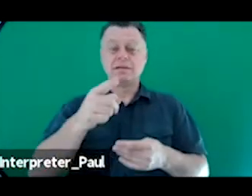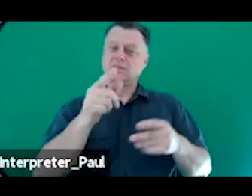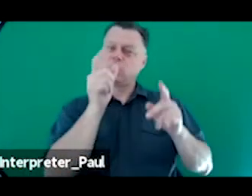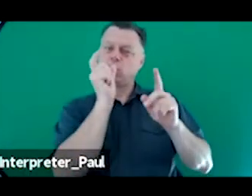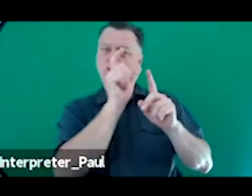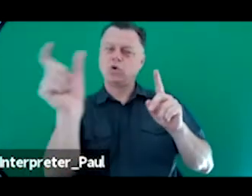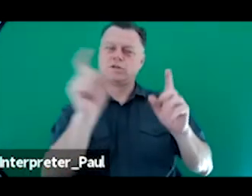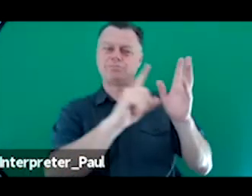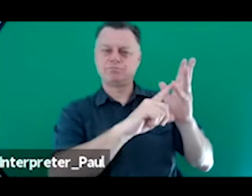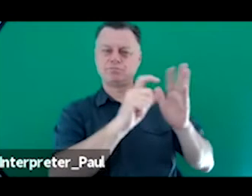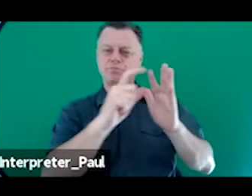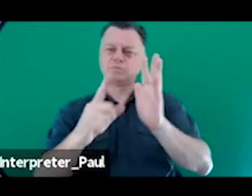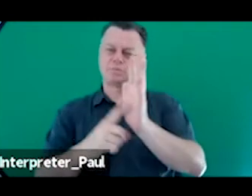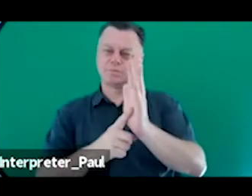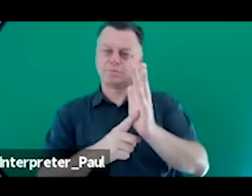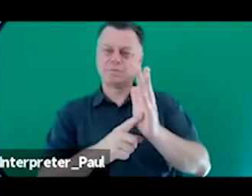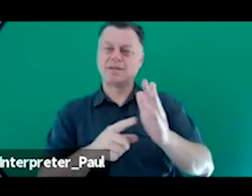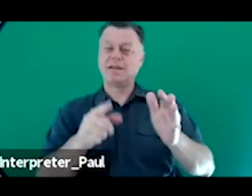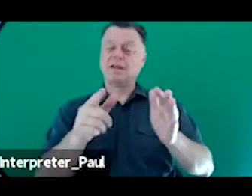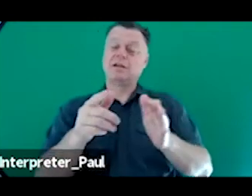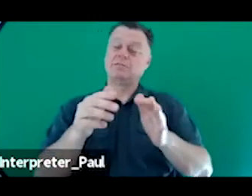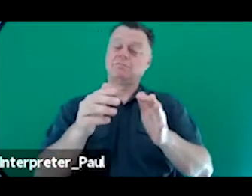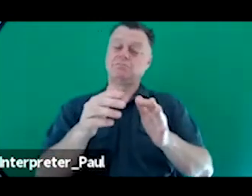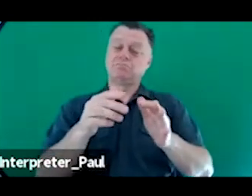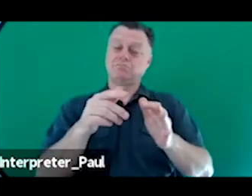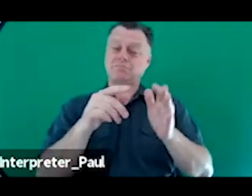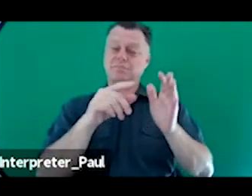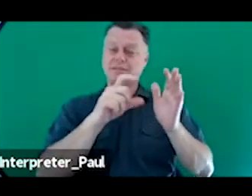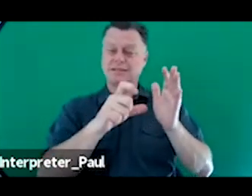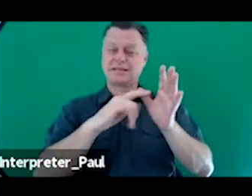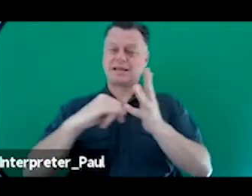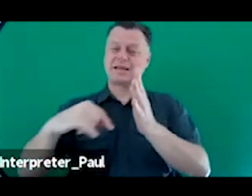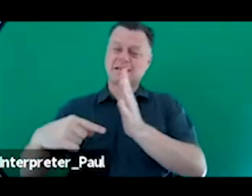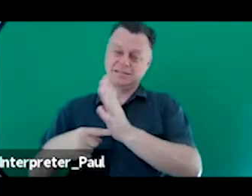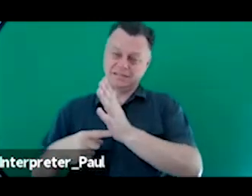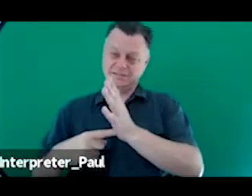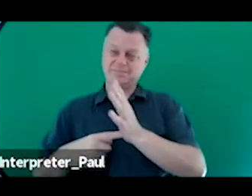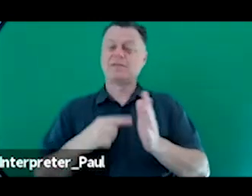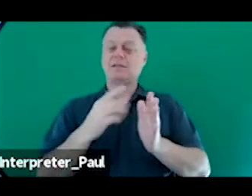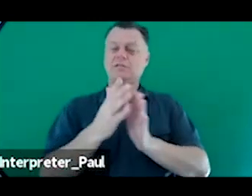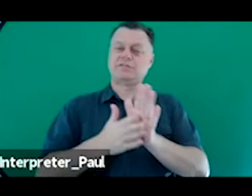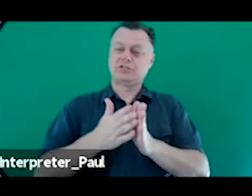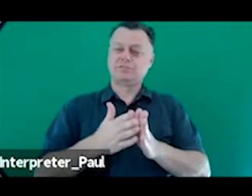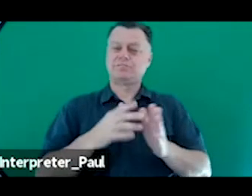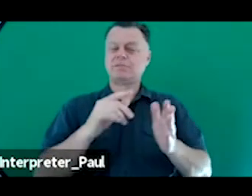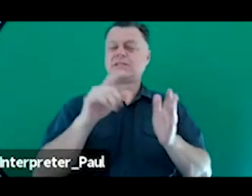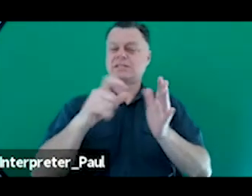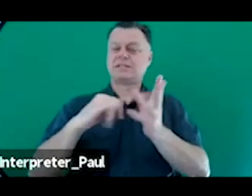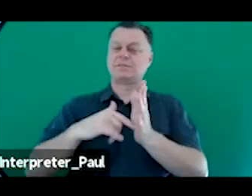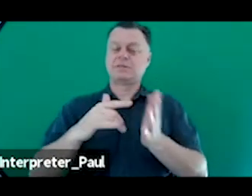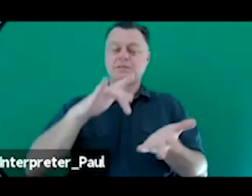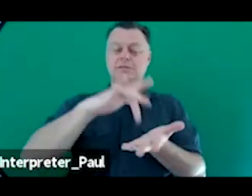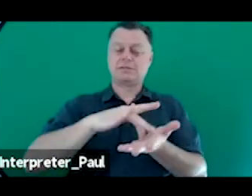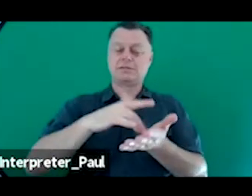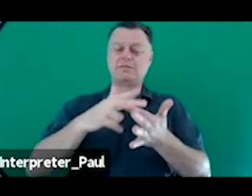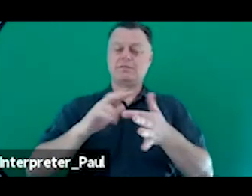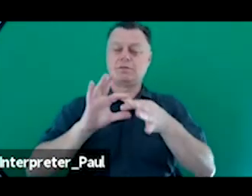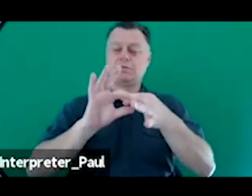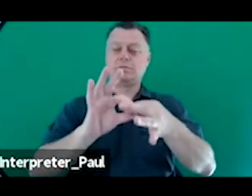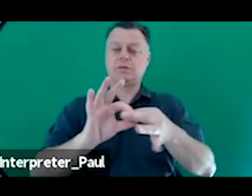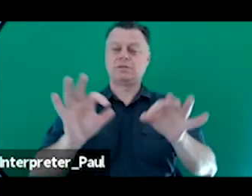and this is the official definition from CAST, the Centre for Applied Special Technology in Boston.